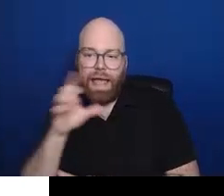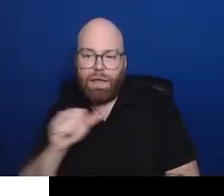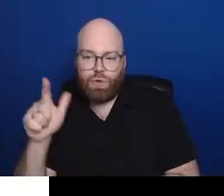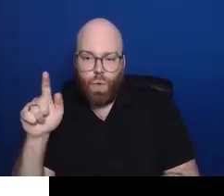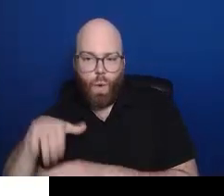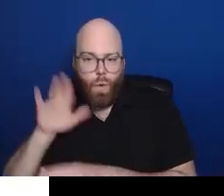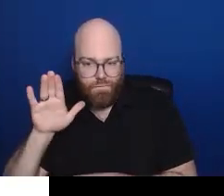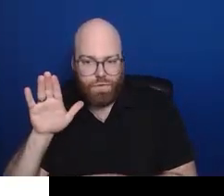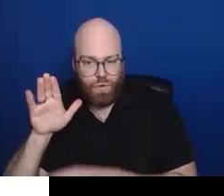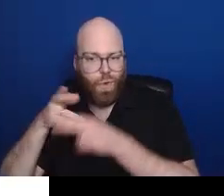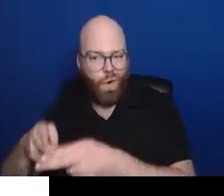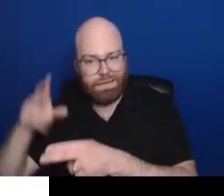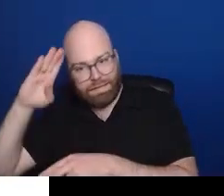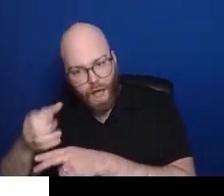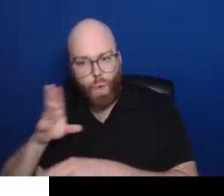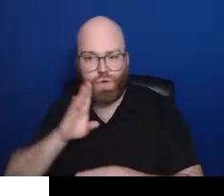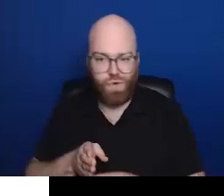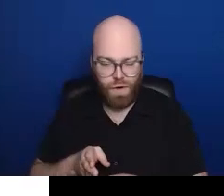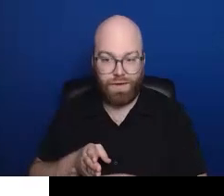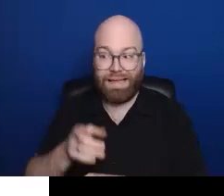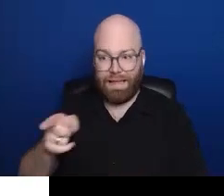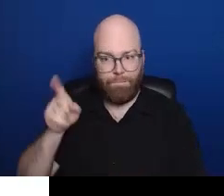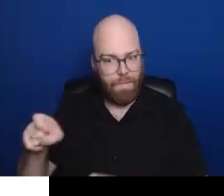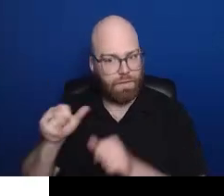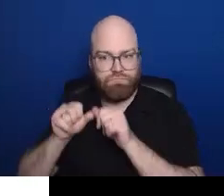or daughters must remain unmarried. Okay.